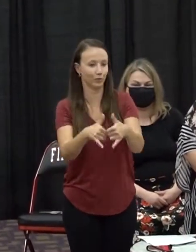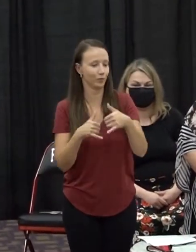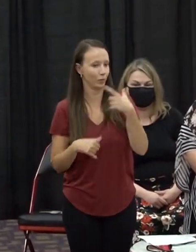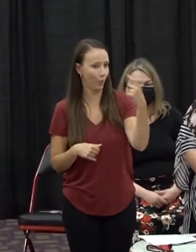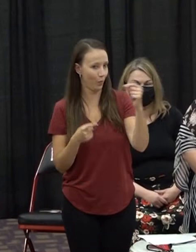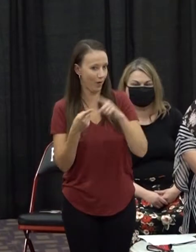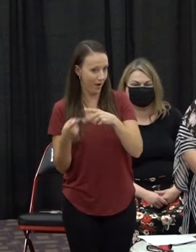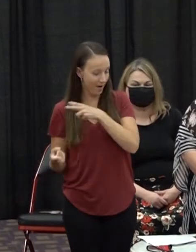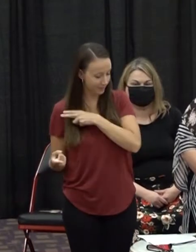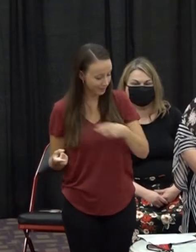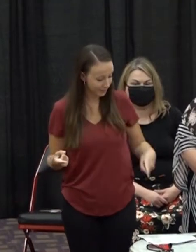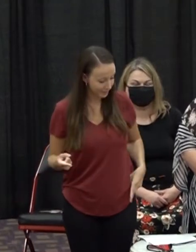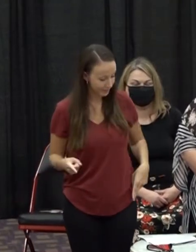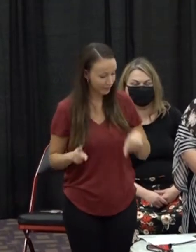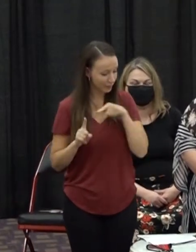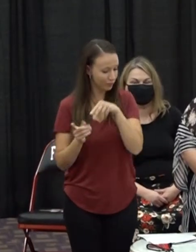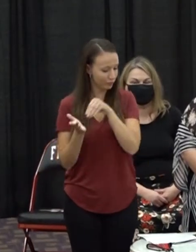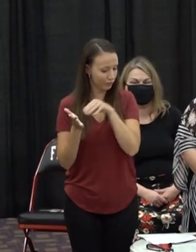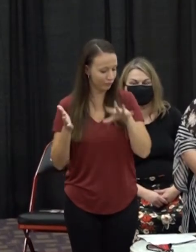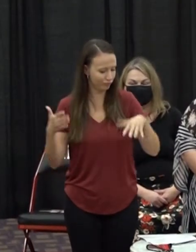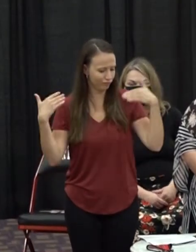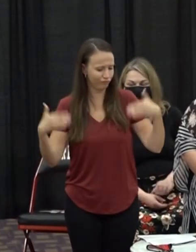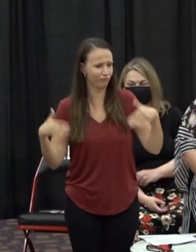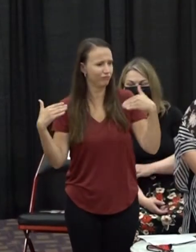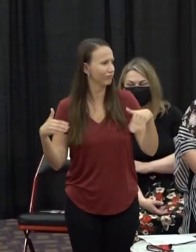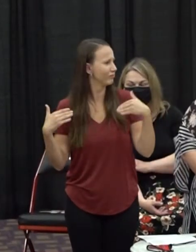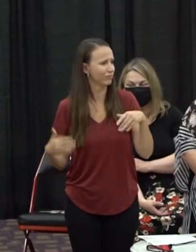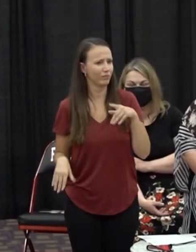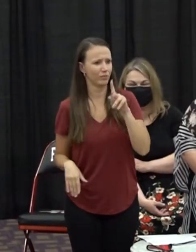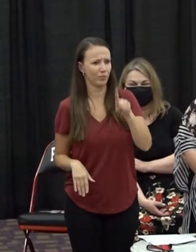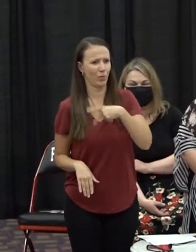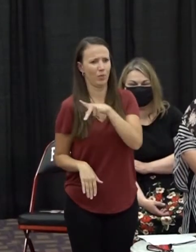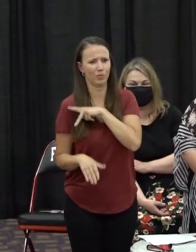Most Outstanding award goes to Hae Thu Lay.